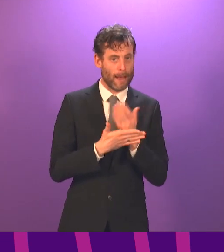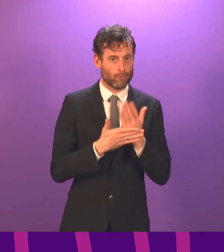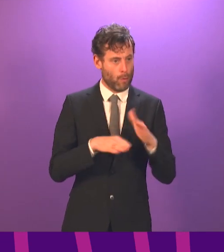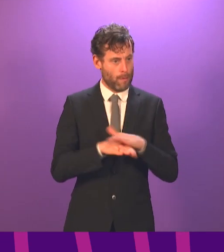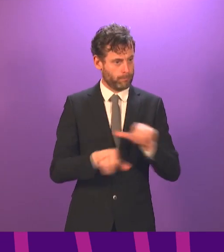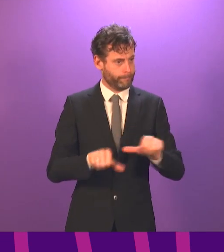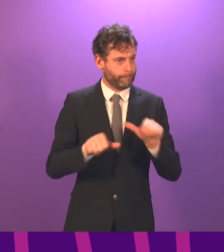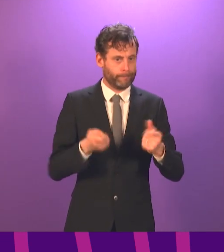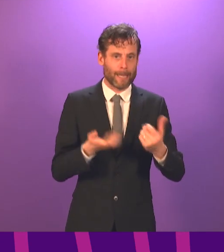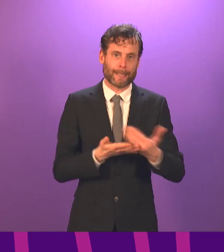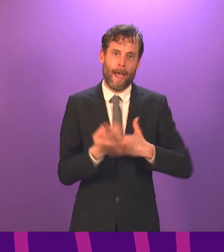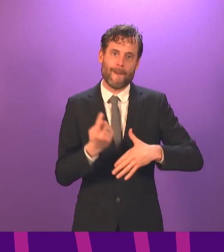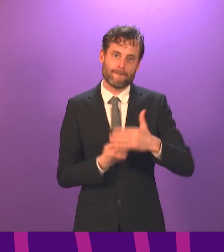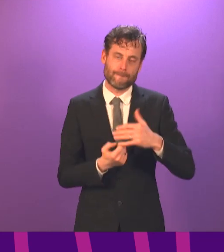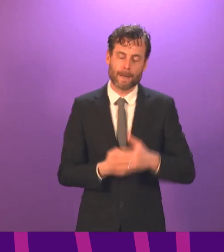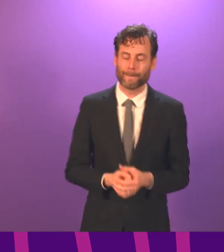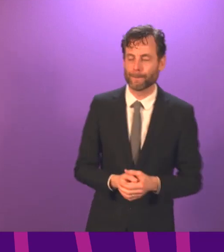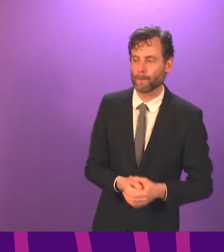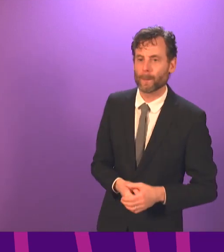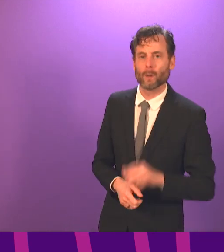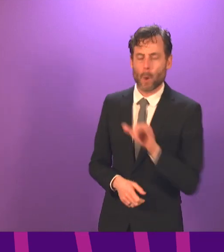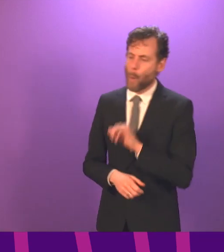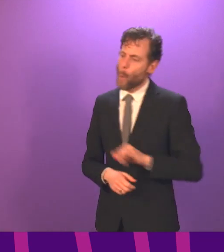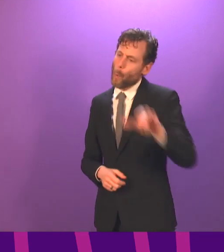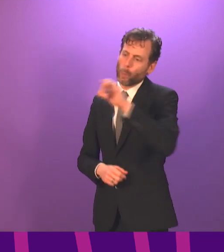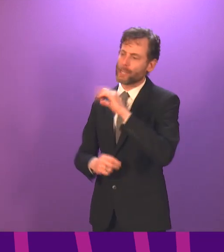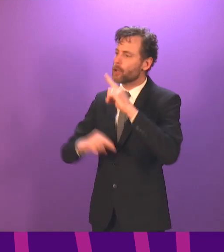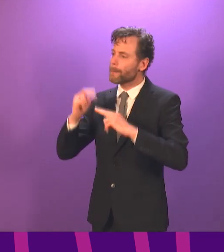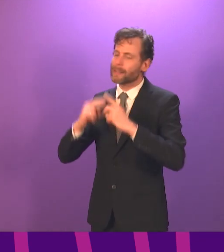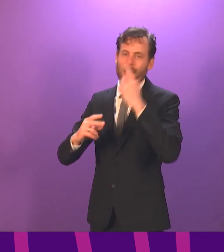As for what buildings can and cannot be canvassed, that is